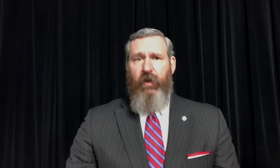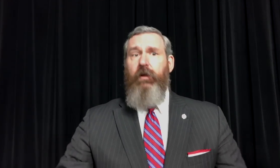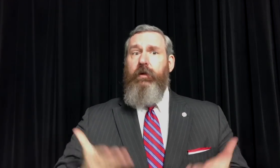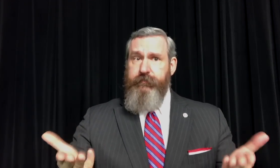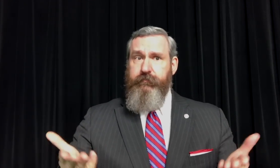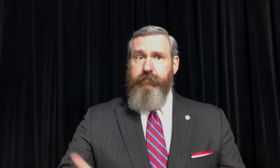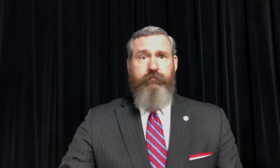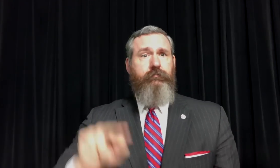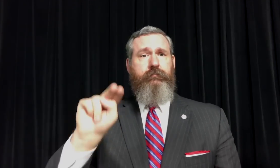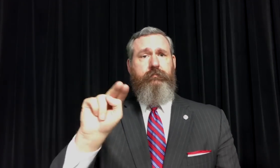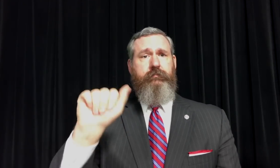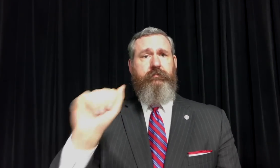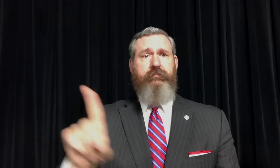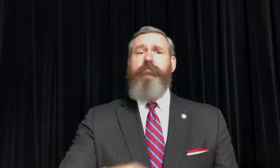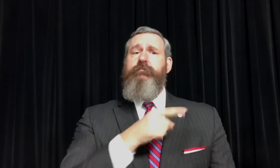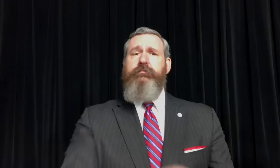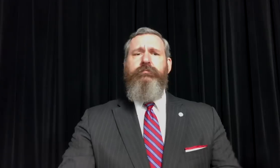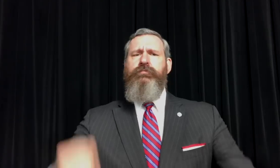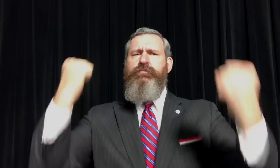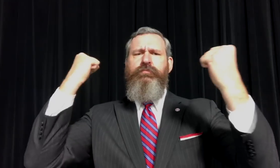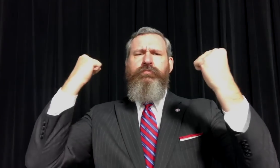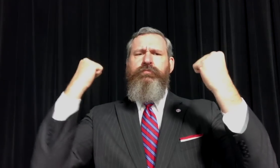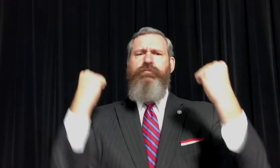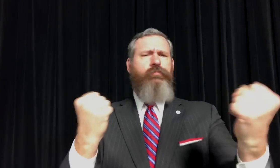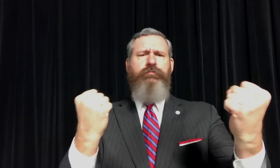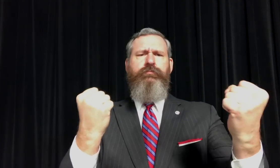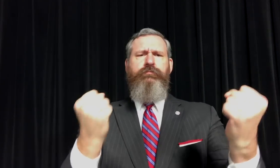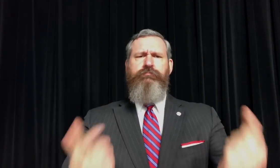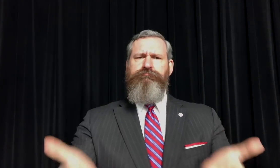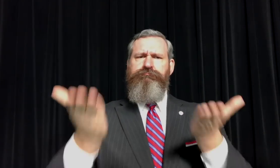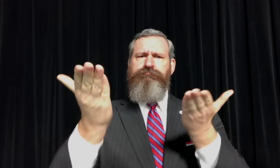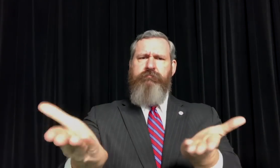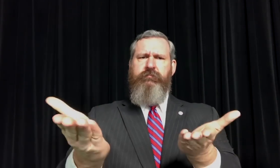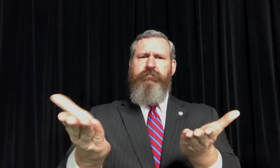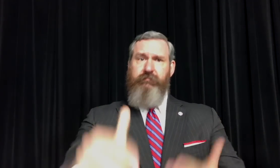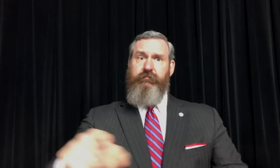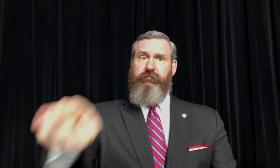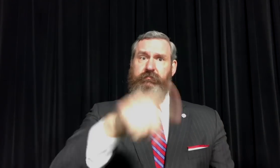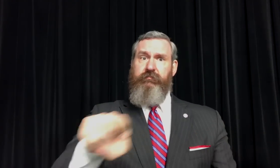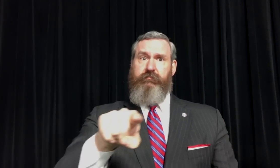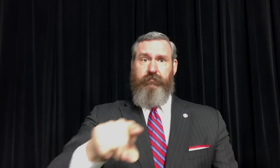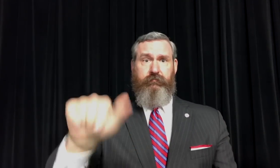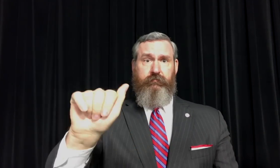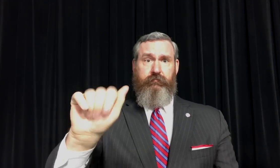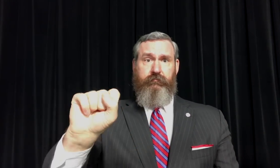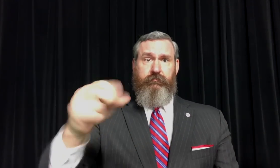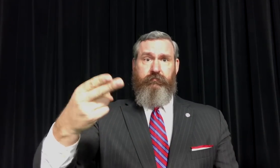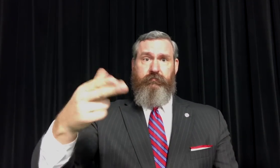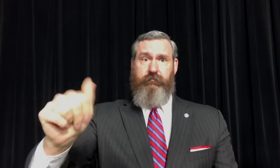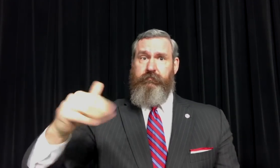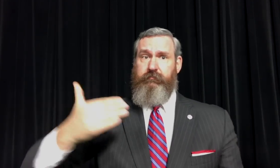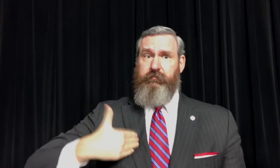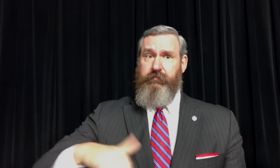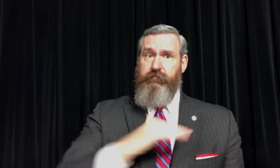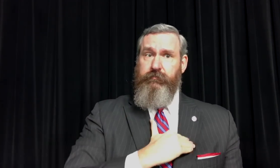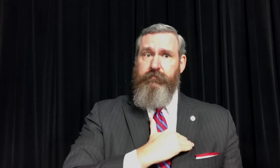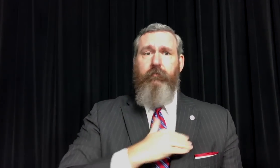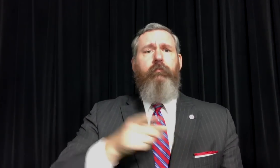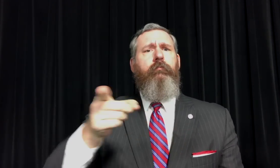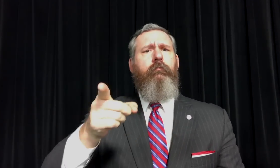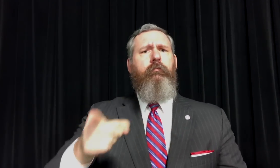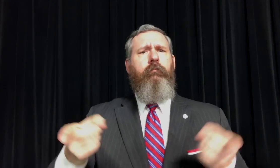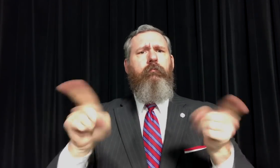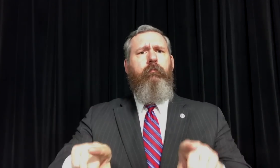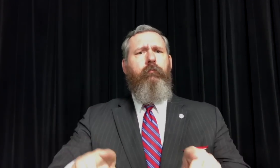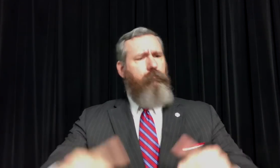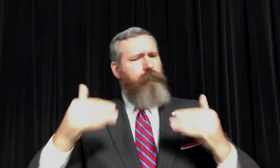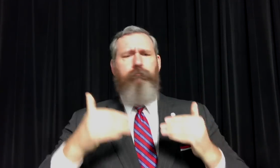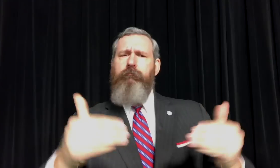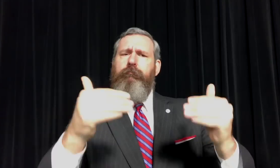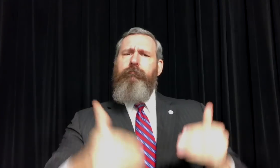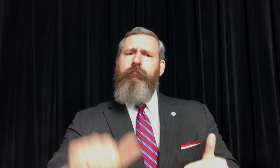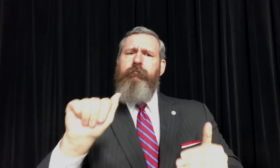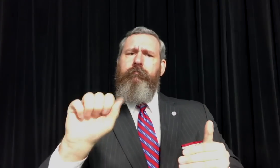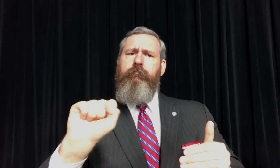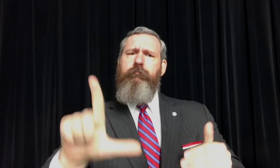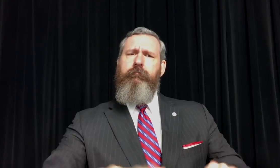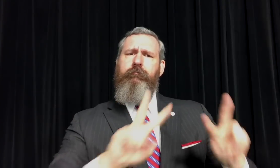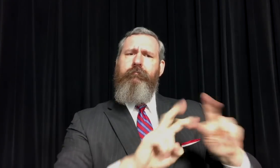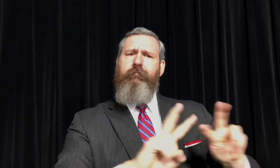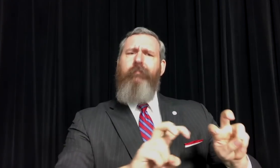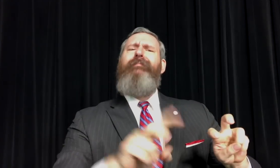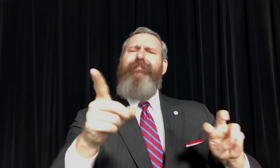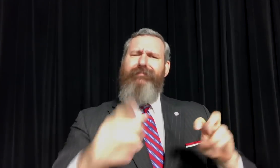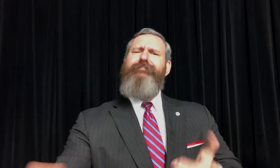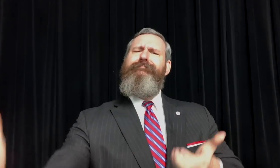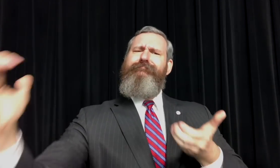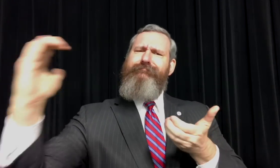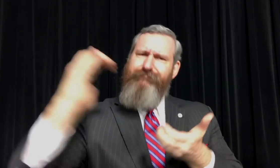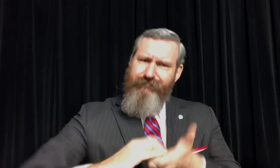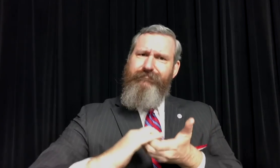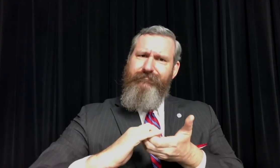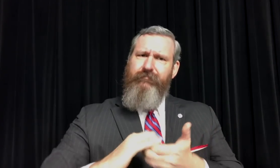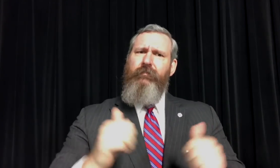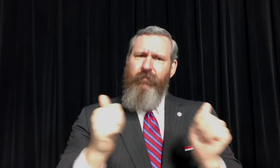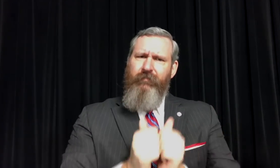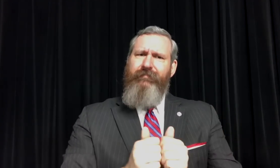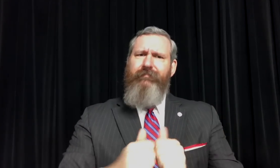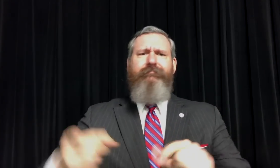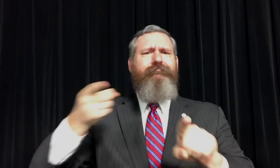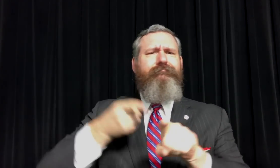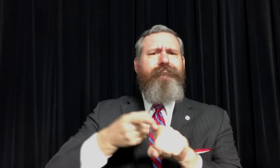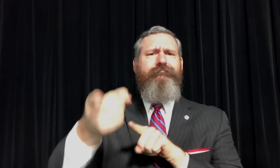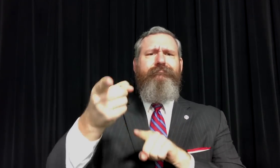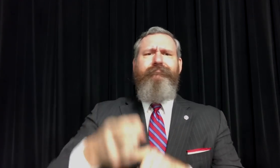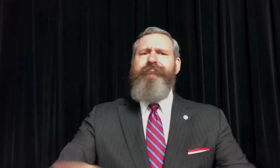The NAD strongly recommends that ASHA members, when doing ASL assessments, collaborate with professionals